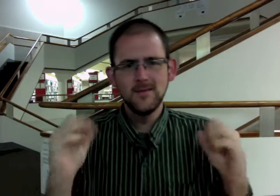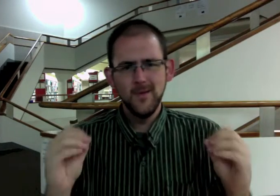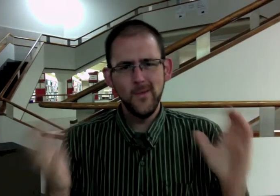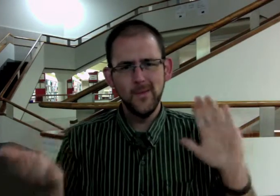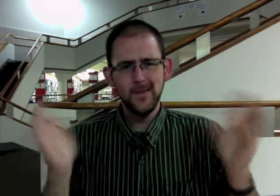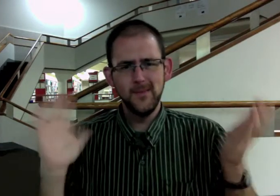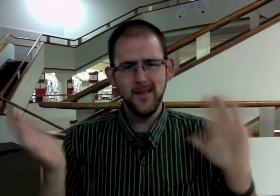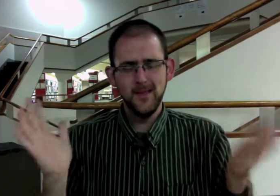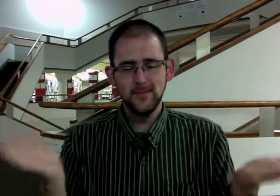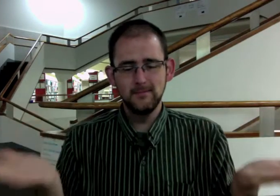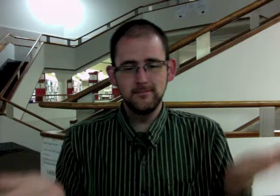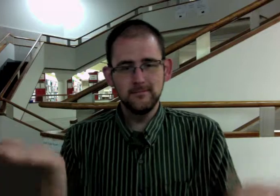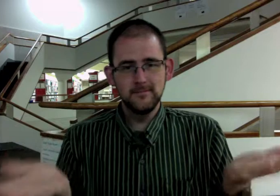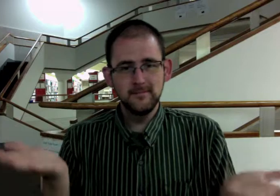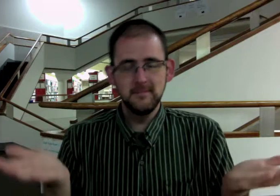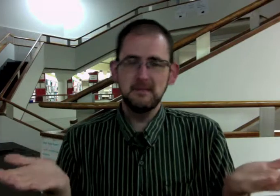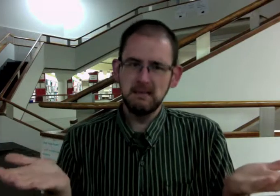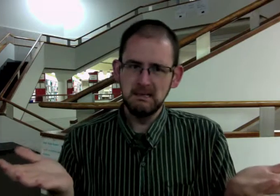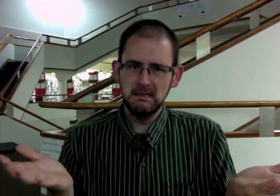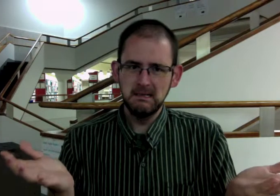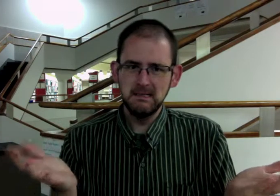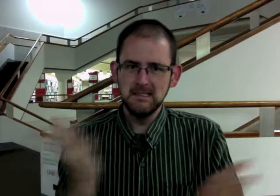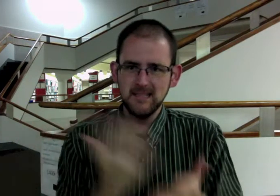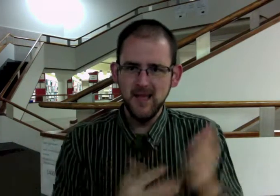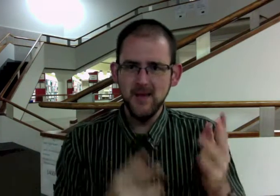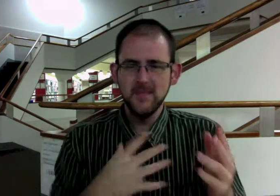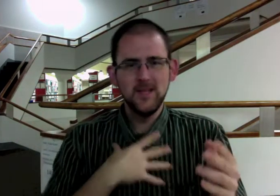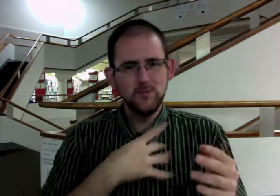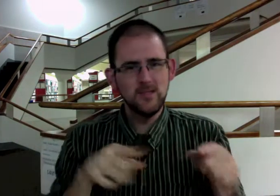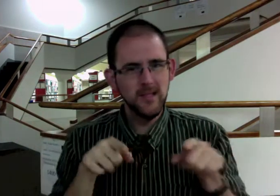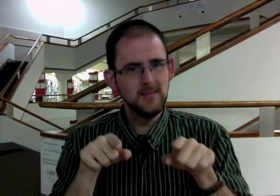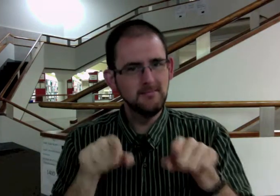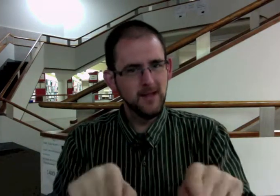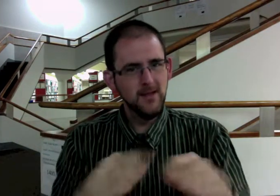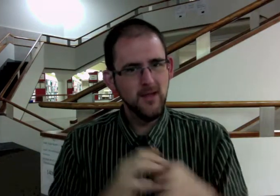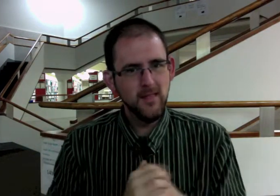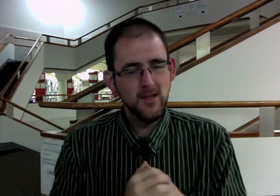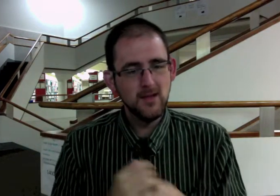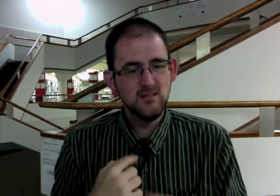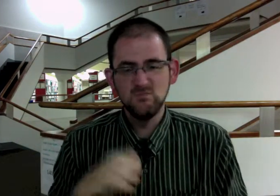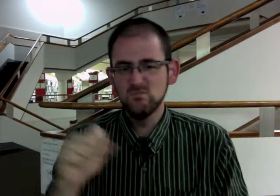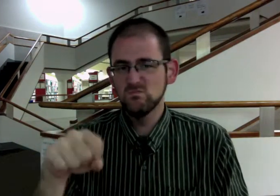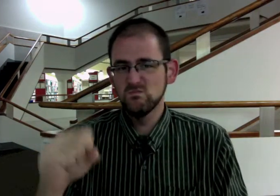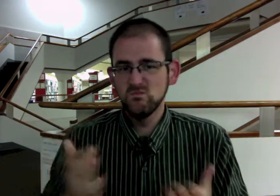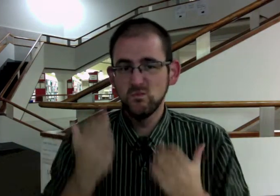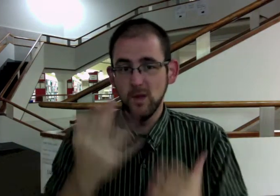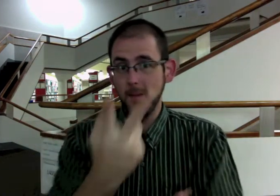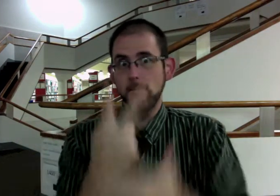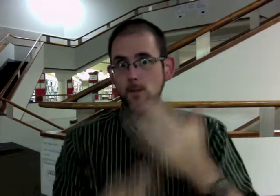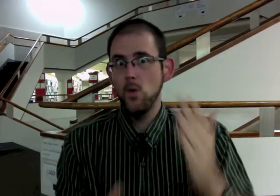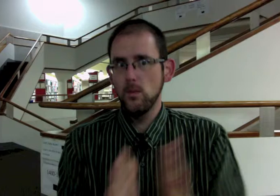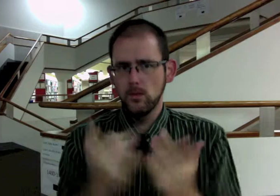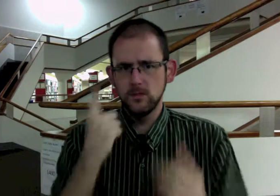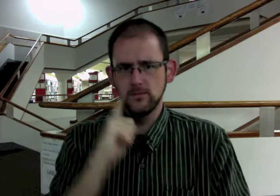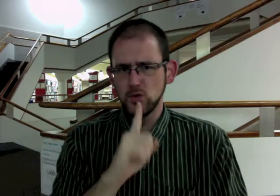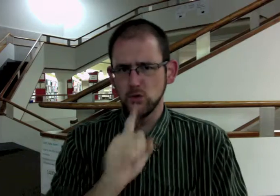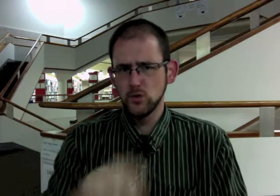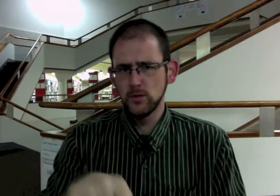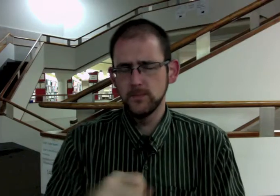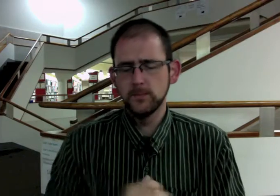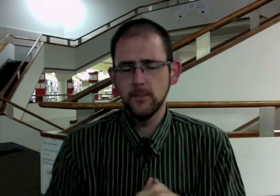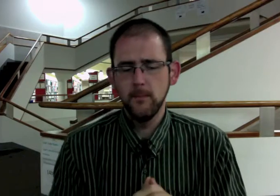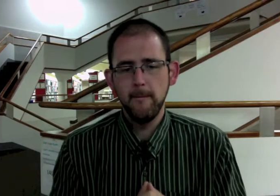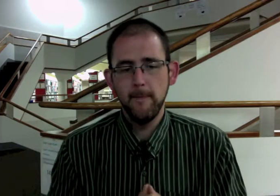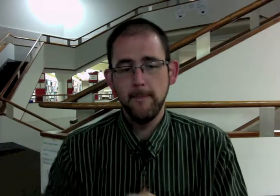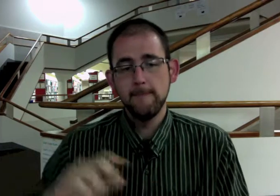So when you compare the two, you see some interesting parallels. I definitely recommend both books.